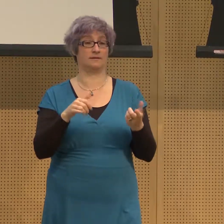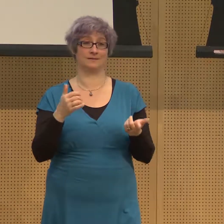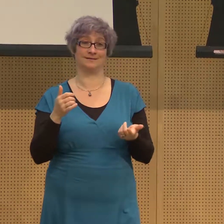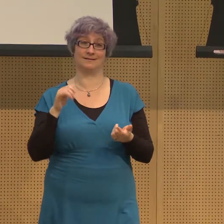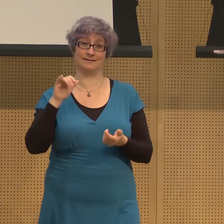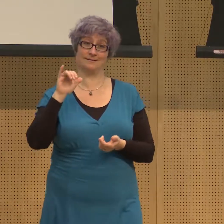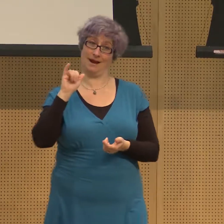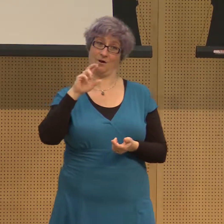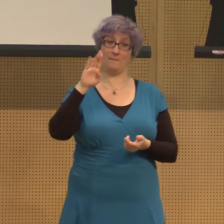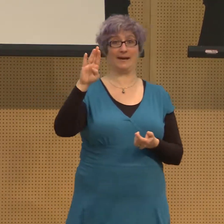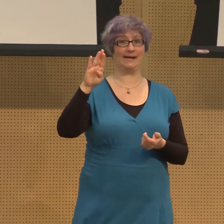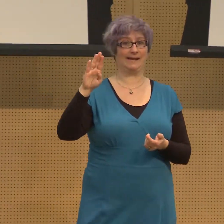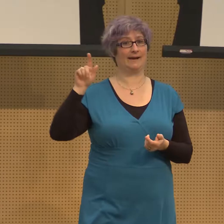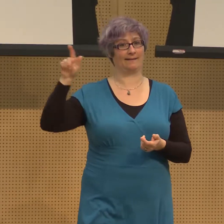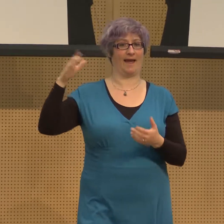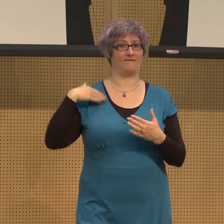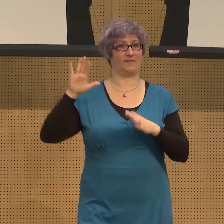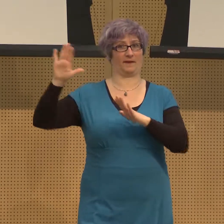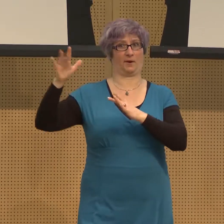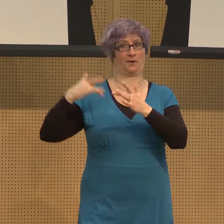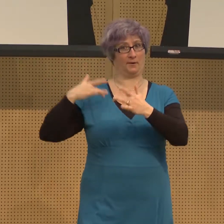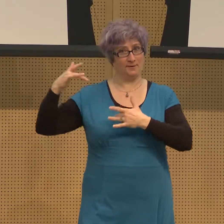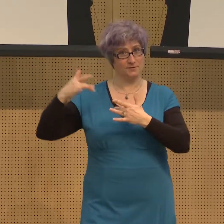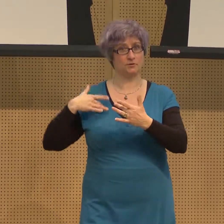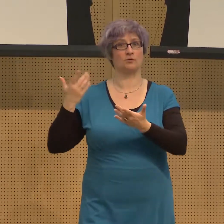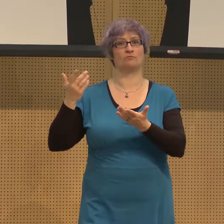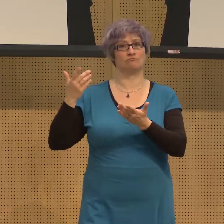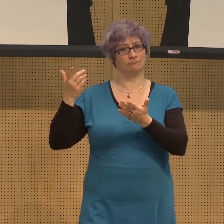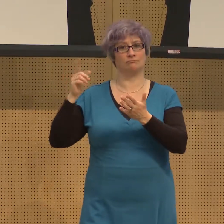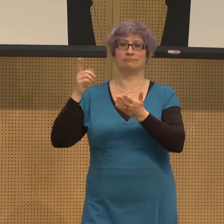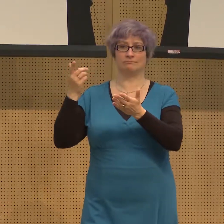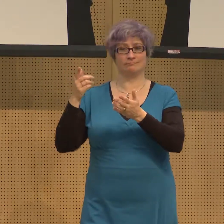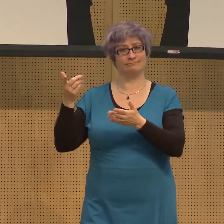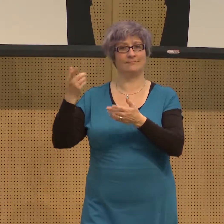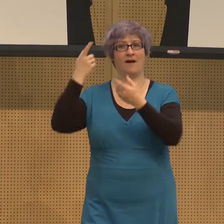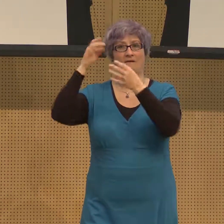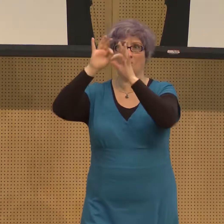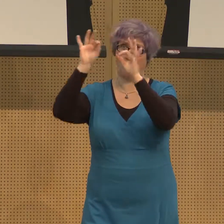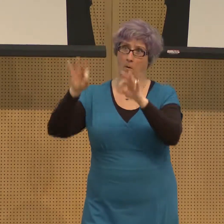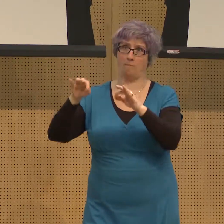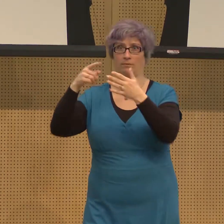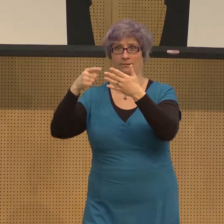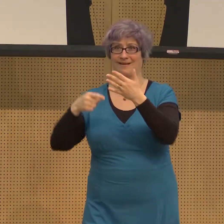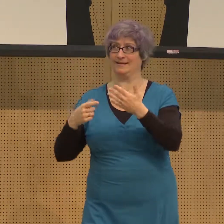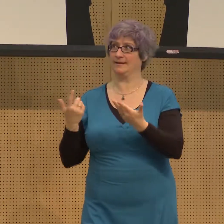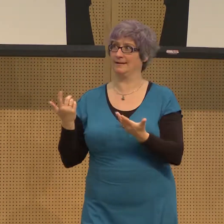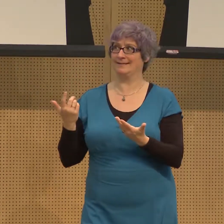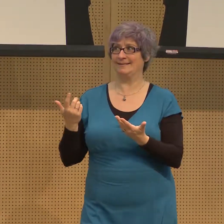that I've tried to mediate. They have their, you know, own IRB concerns on our end